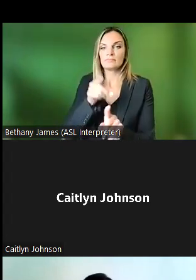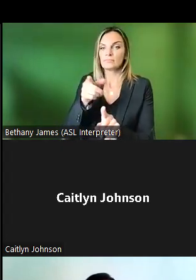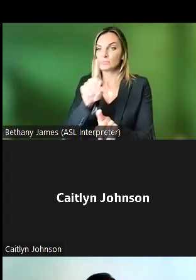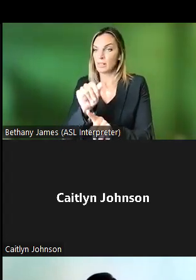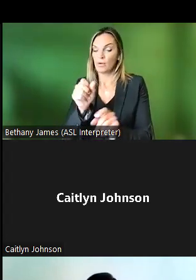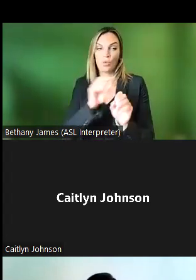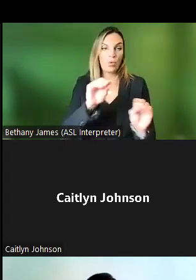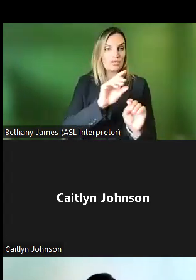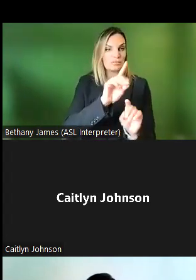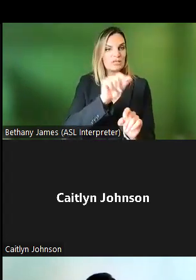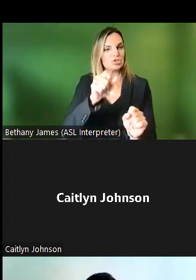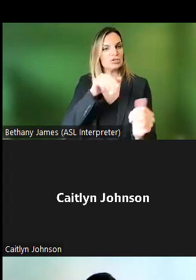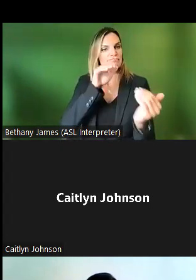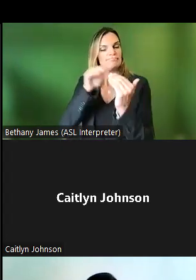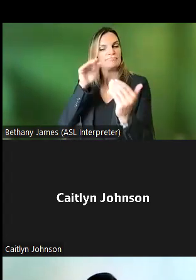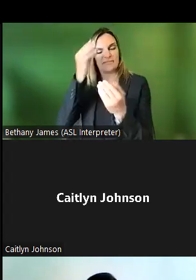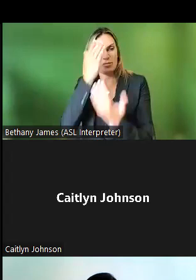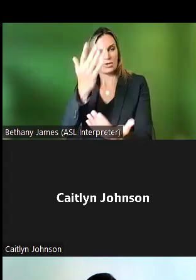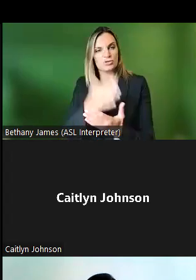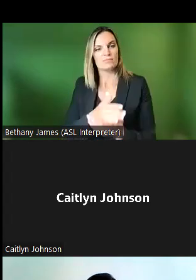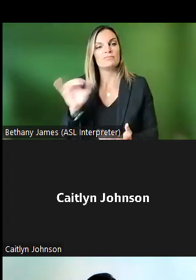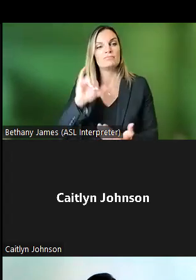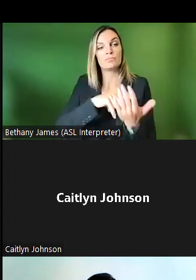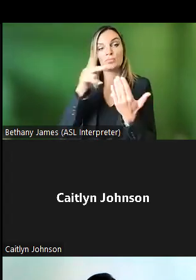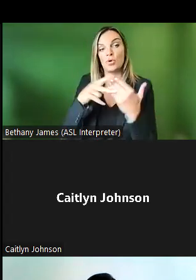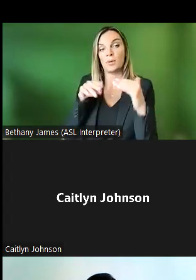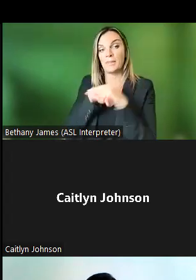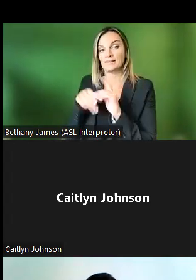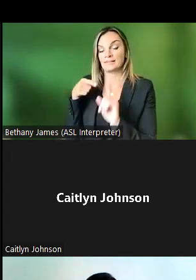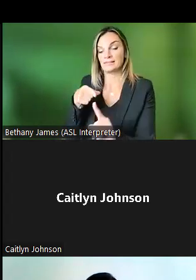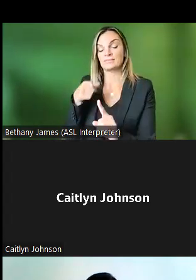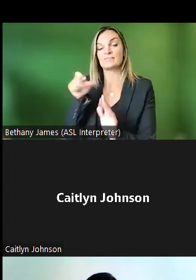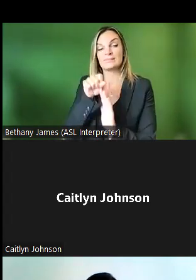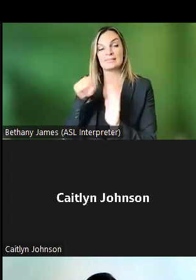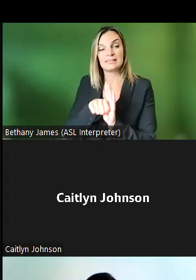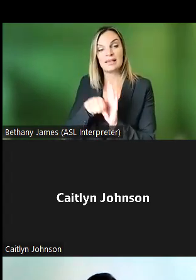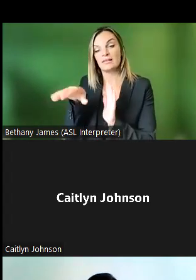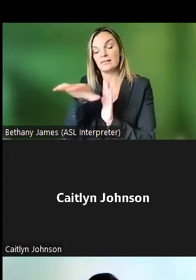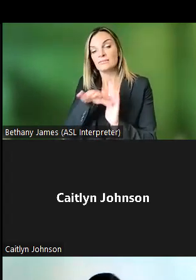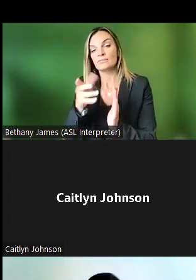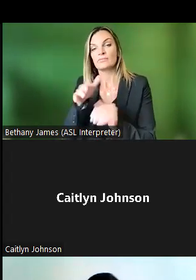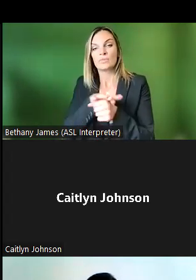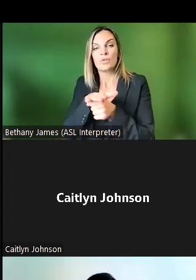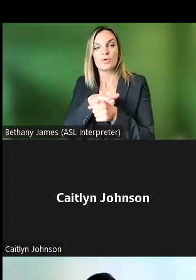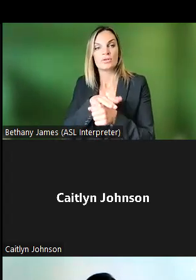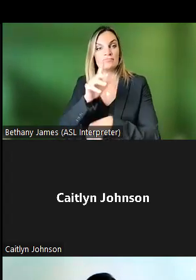And then finally, it means program access. You have to, as a state or local entity, do what you have to do to make your services